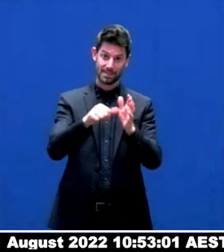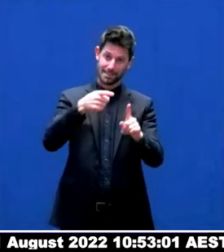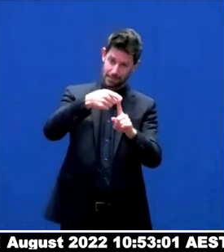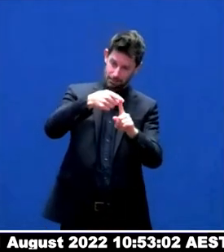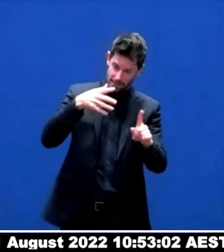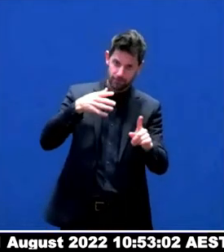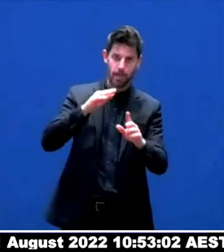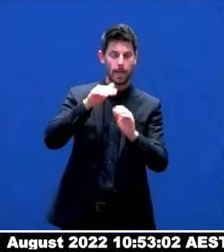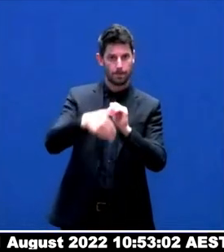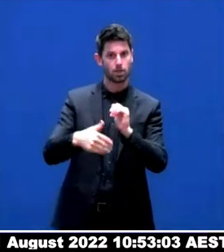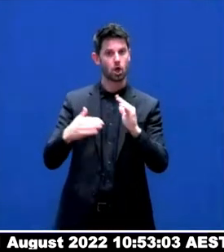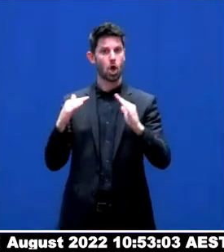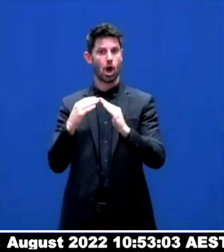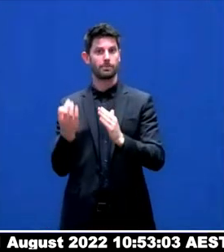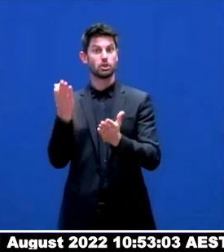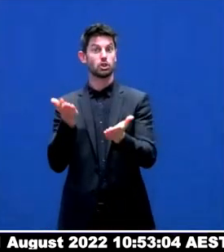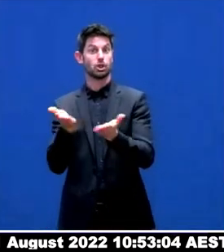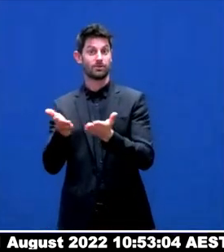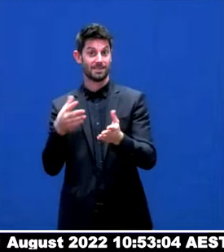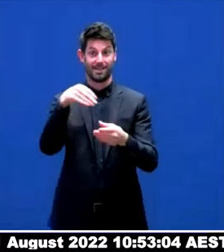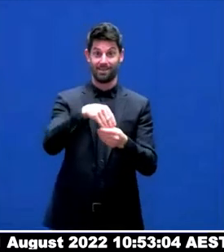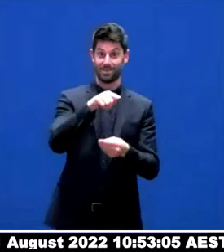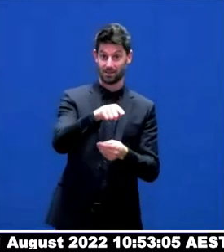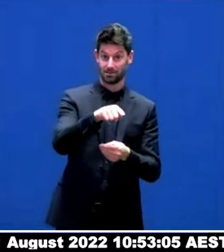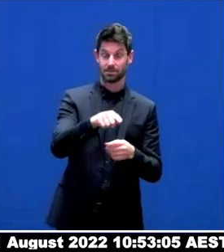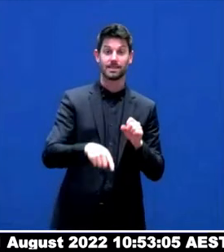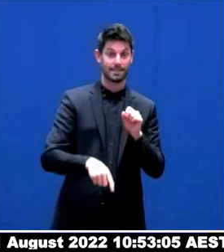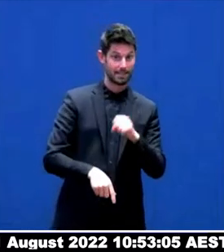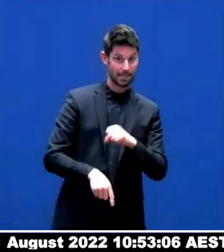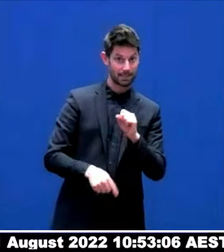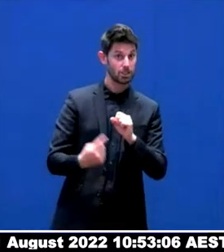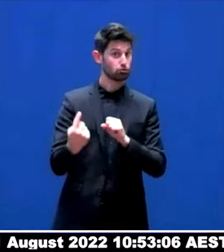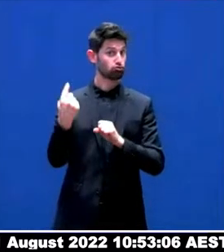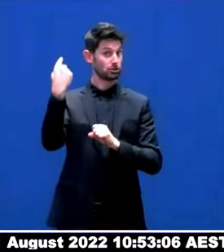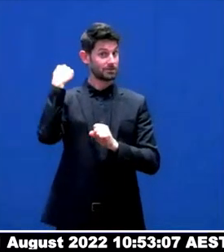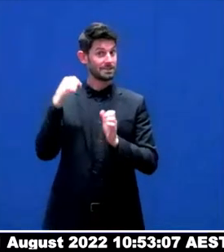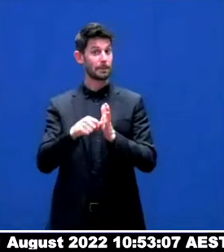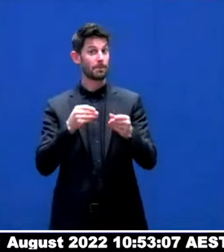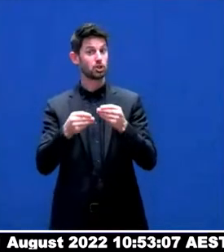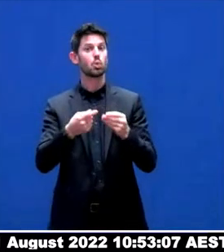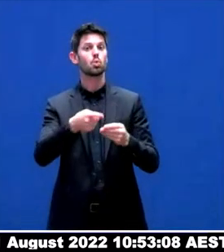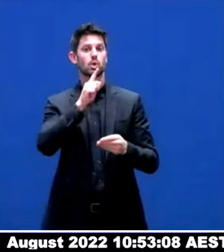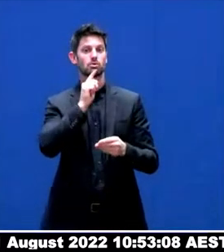the provision of homelessness services? Correct. MS EASTMAN: And I think previous Budget, $129 million but your